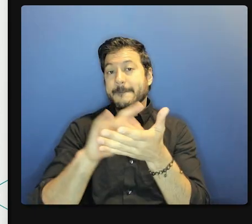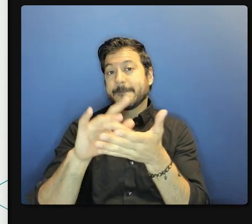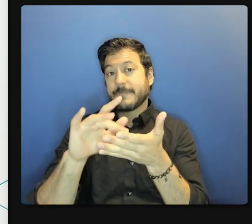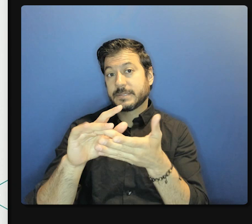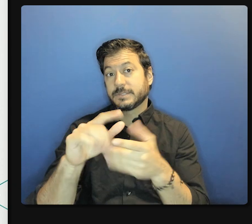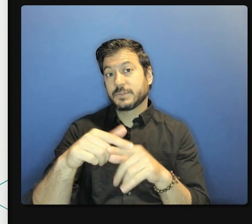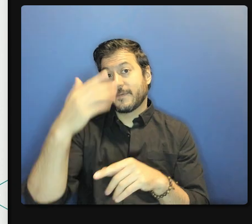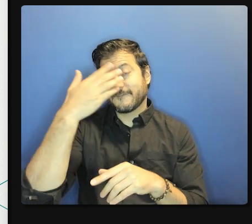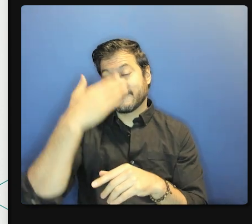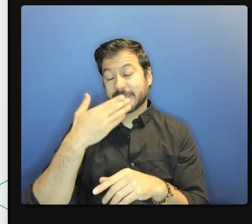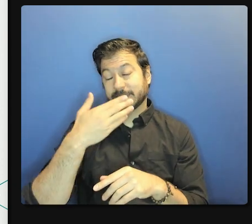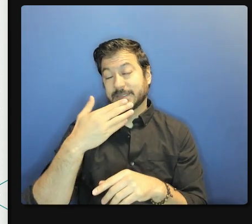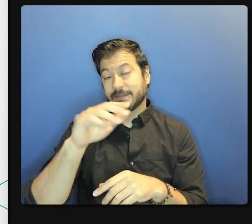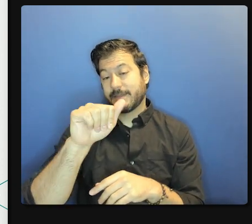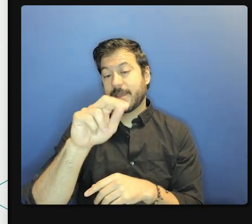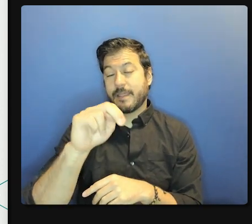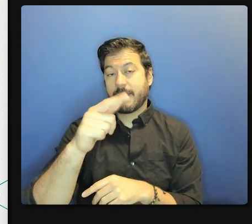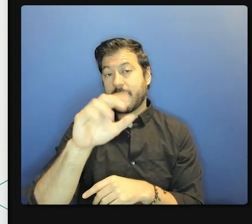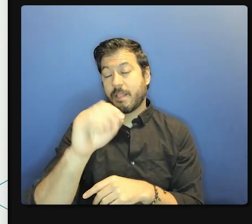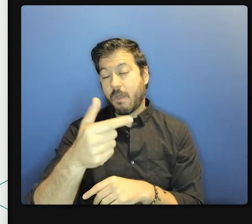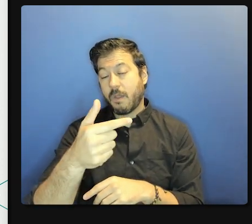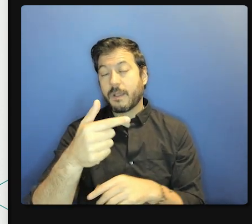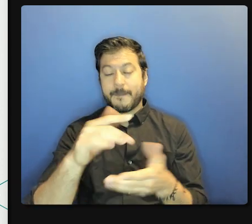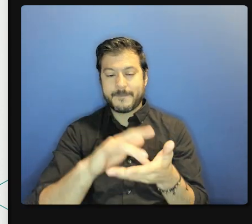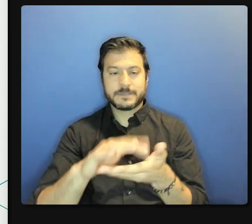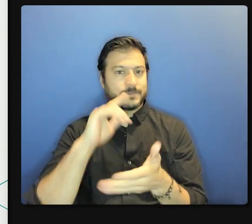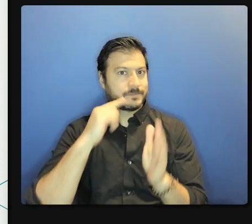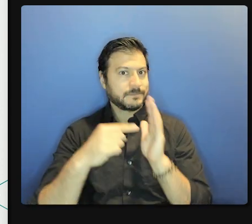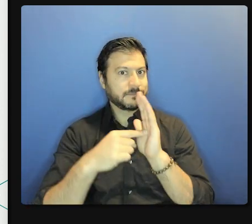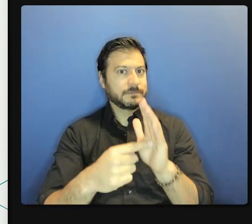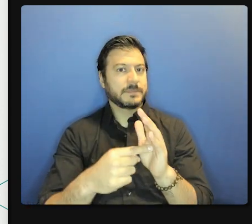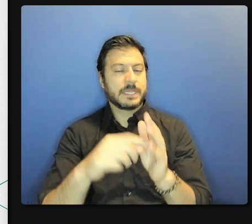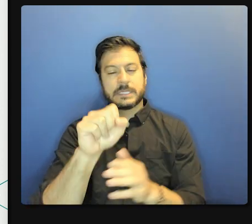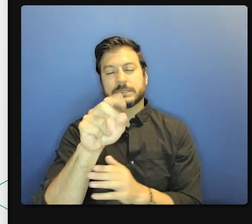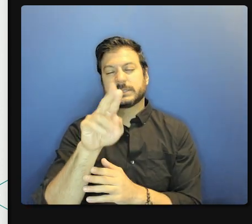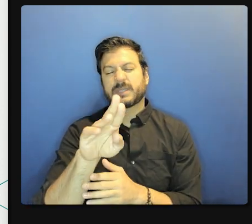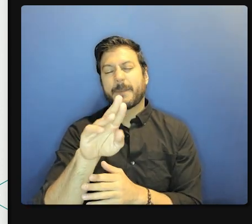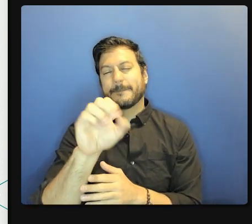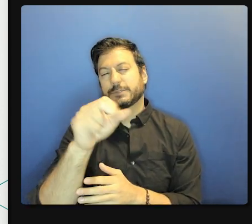Buttons assigned to face or analog buttons will automatically display a subscript